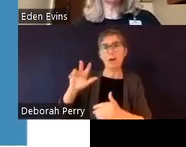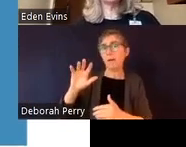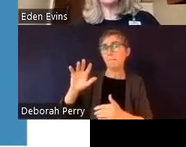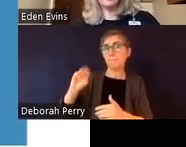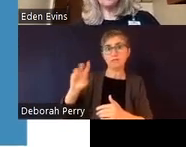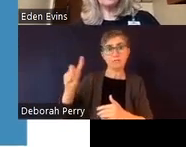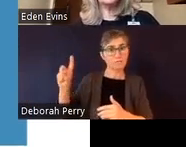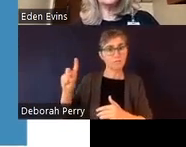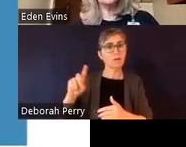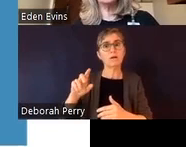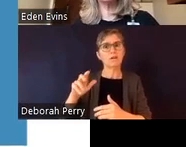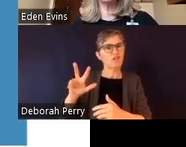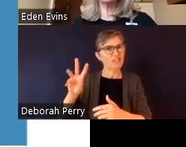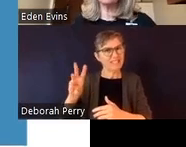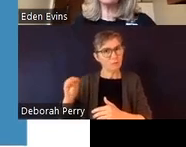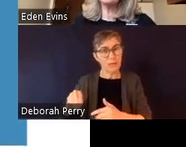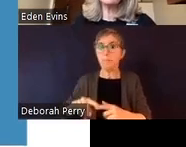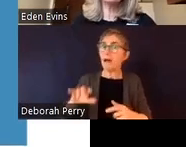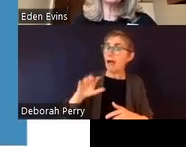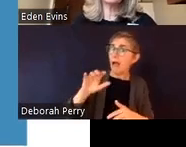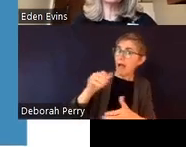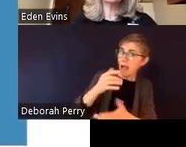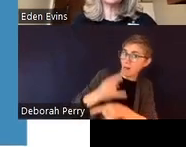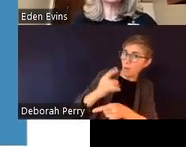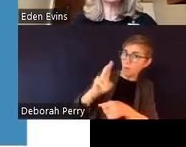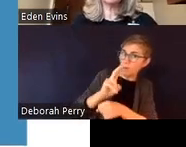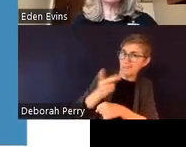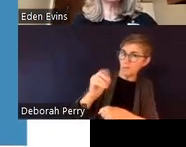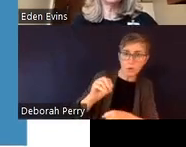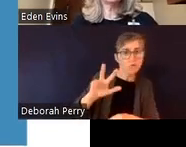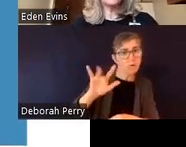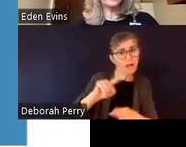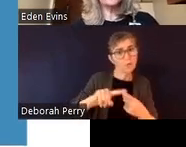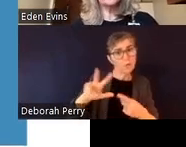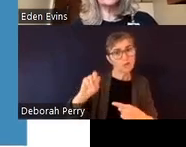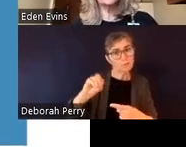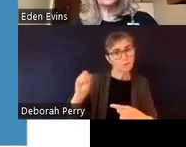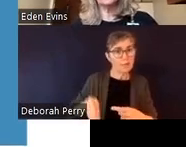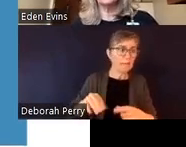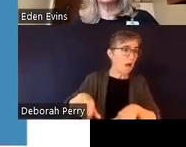but then for alcohol use disorder, you know, sort of, 25-30% is common. For cannabis use disorder